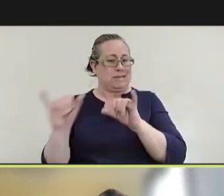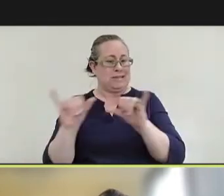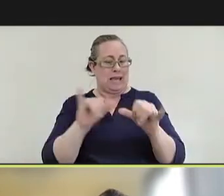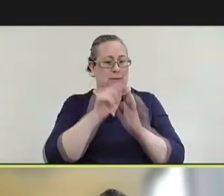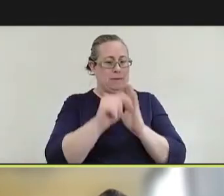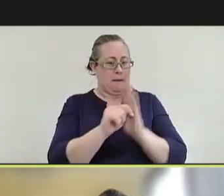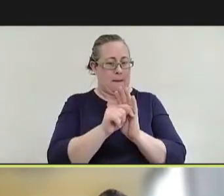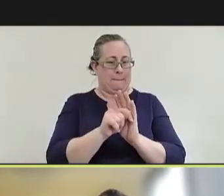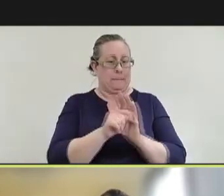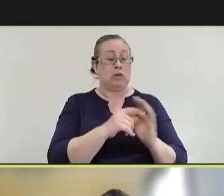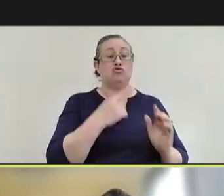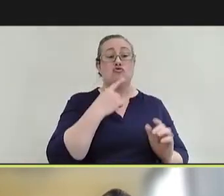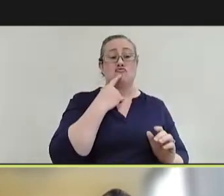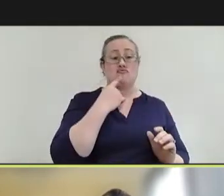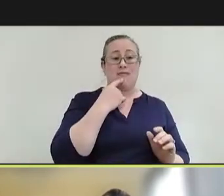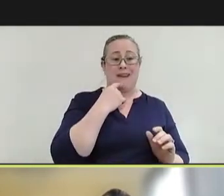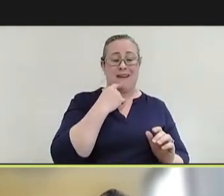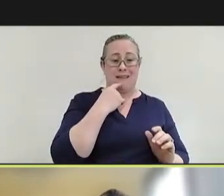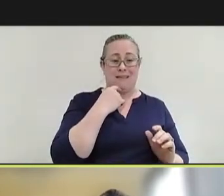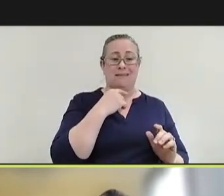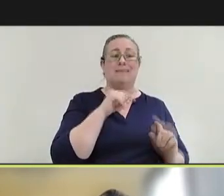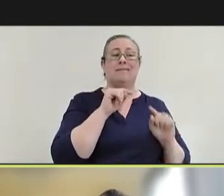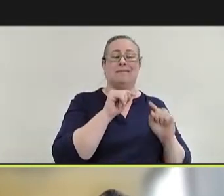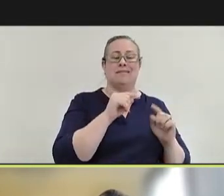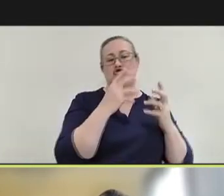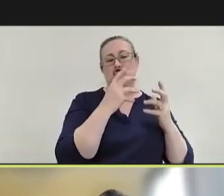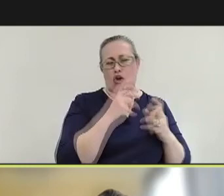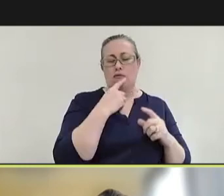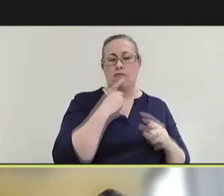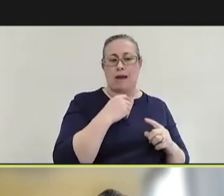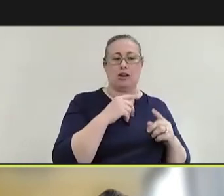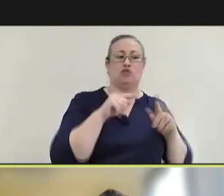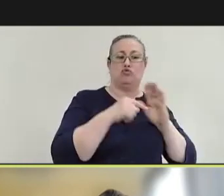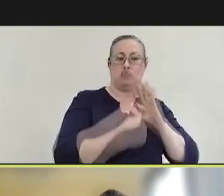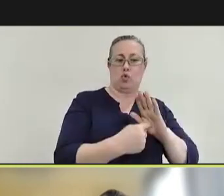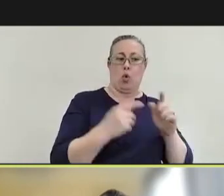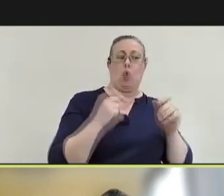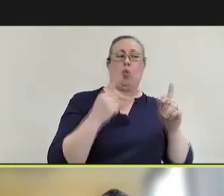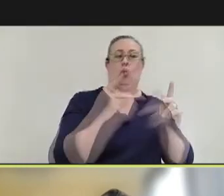red and the darkest red show you sort of the worst declines versus greens where you've